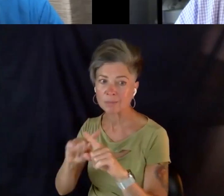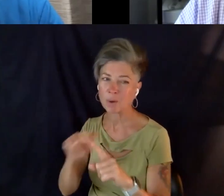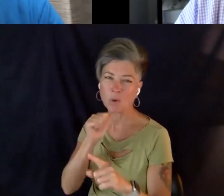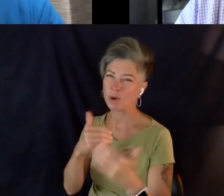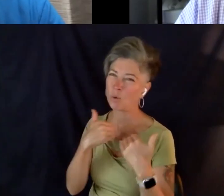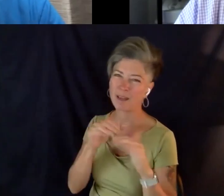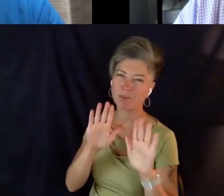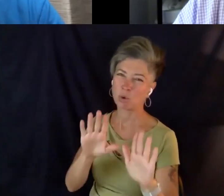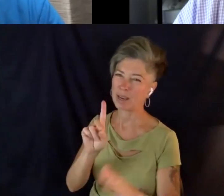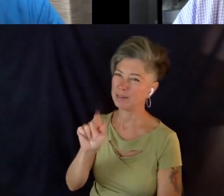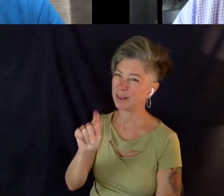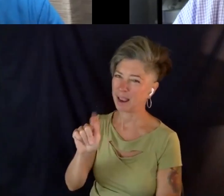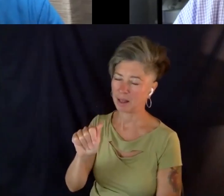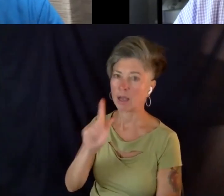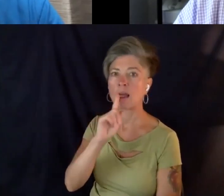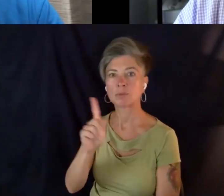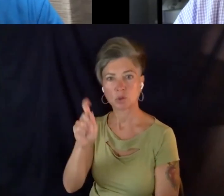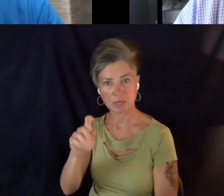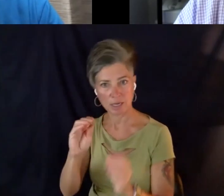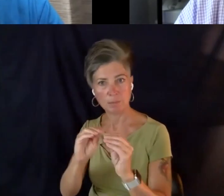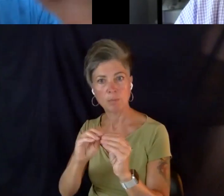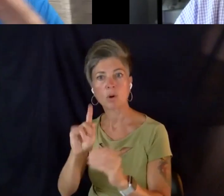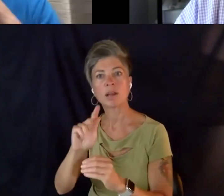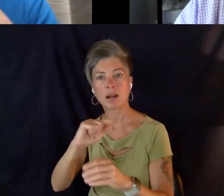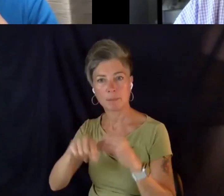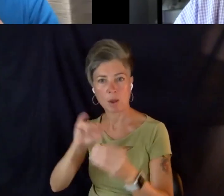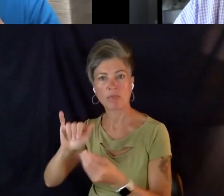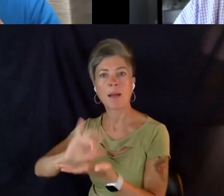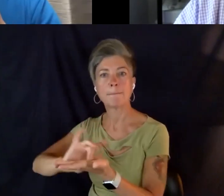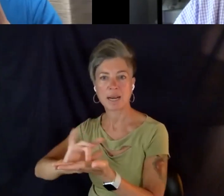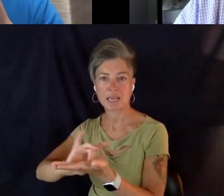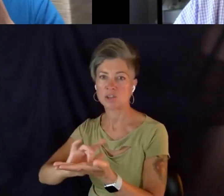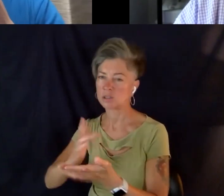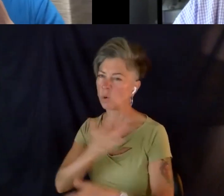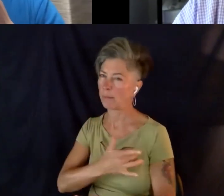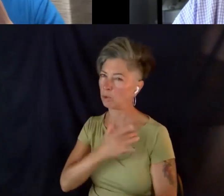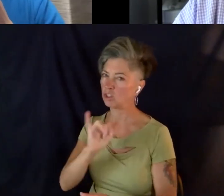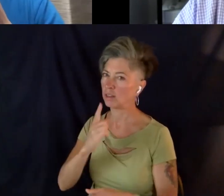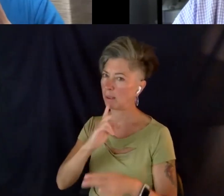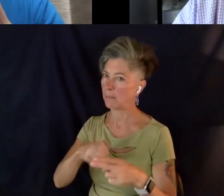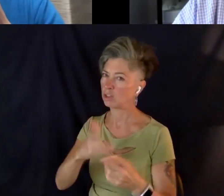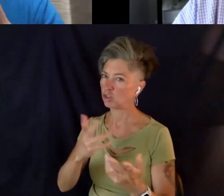so we absolutely need more data on this medication. So I appreciate that mention. That's great. It looks like there's one more question